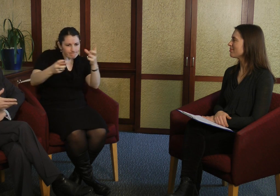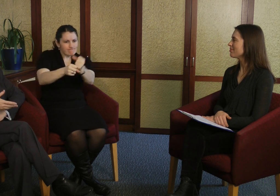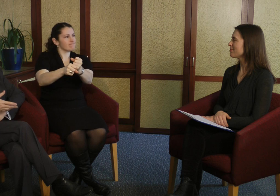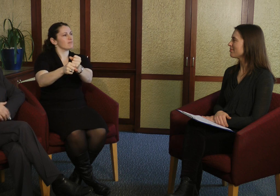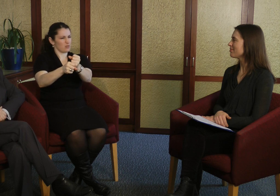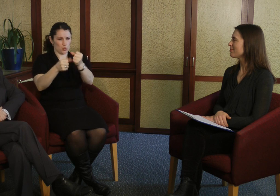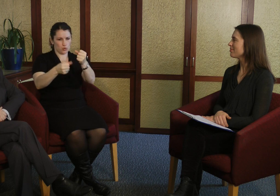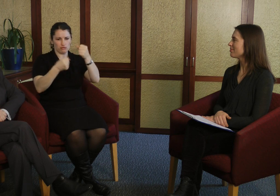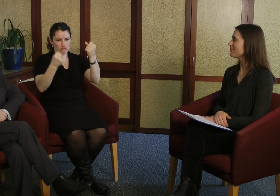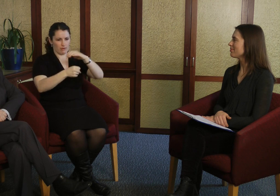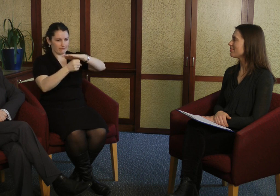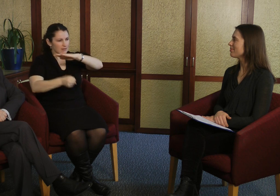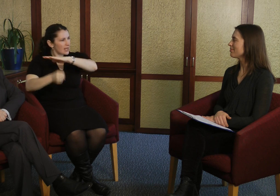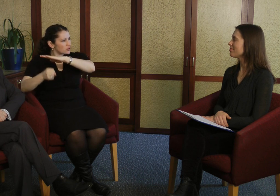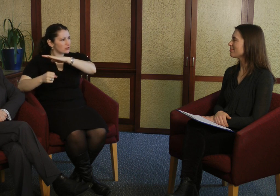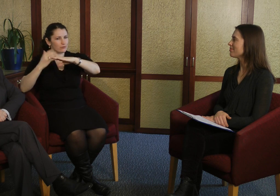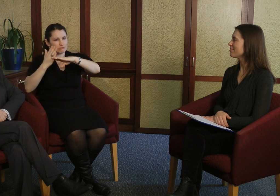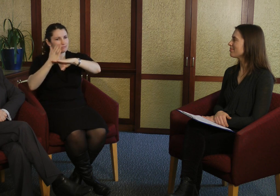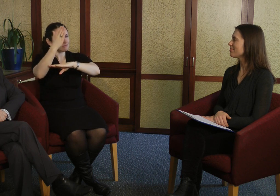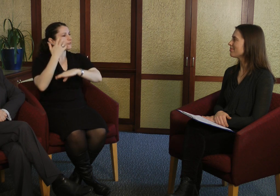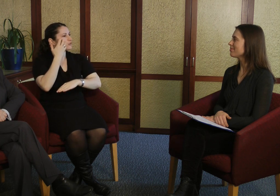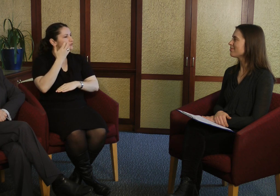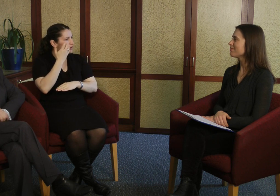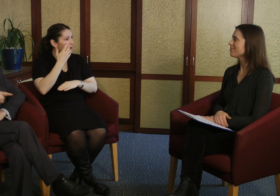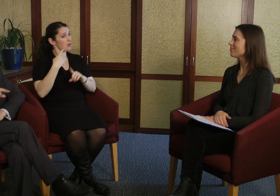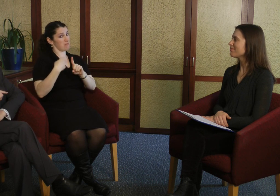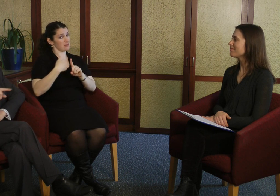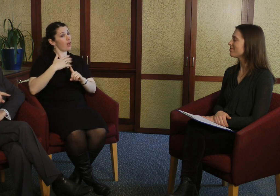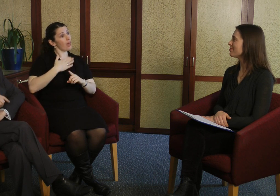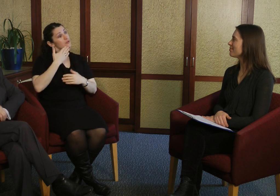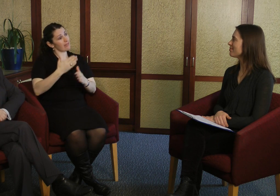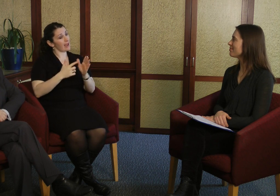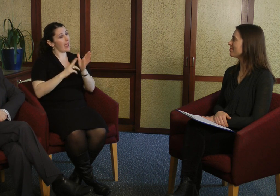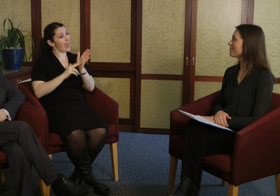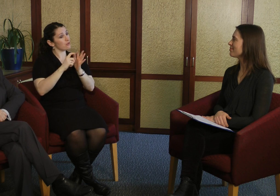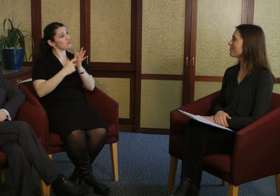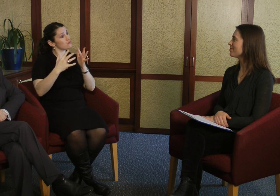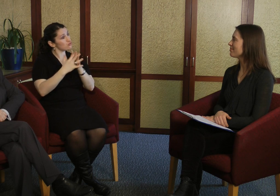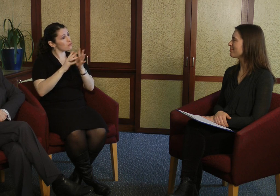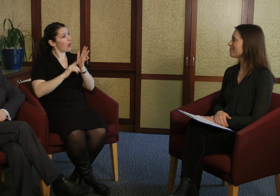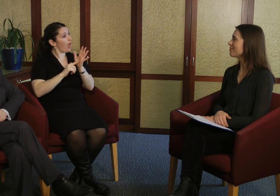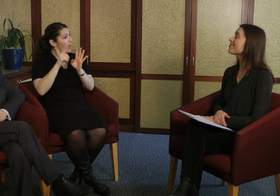And also to thank Andrew Lyall for acting while we were in transition to me coming into